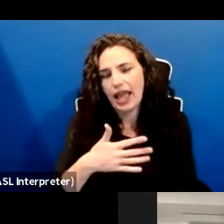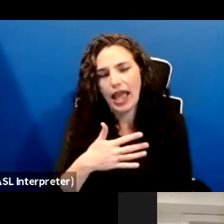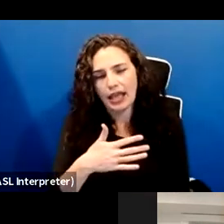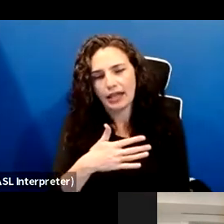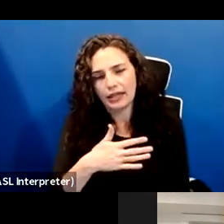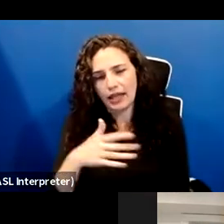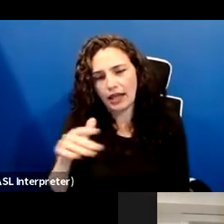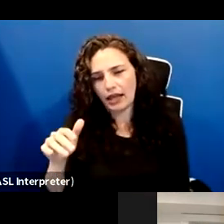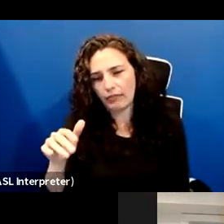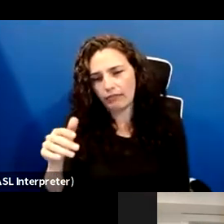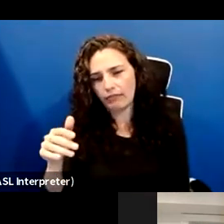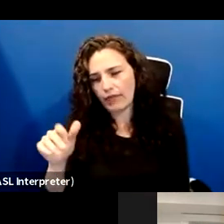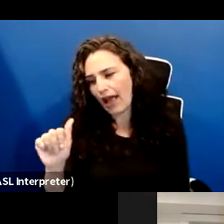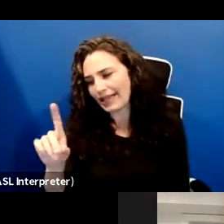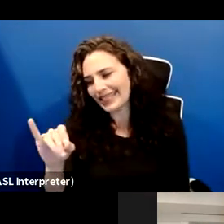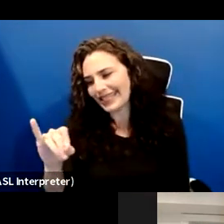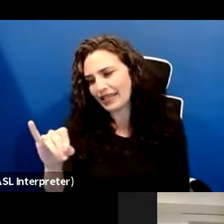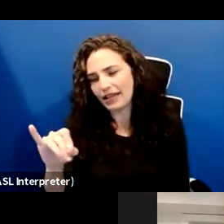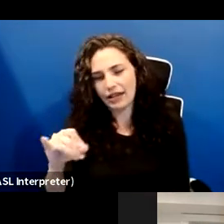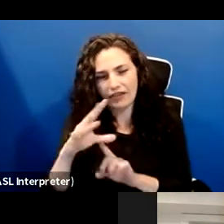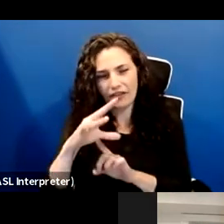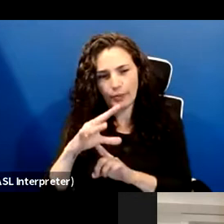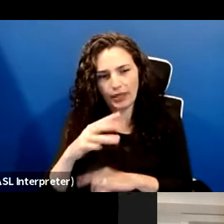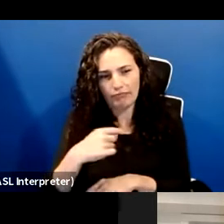at a local, I don't know, yogurt stop.